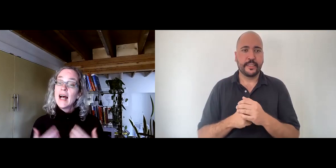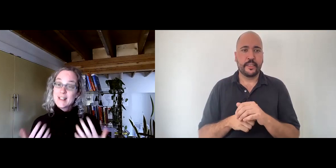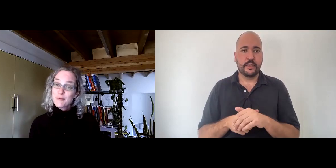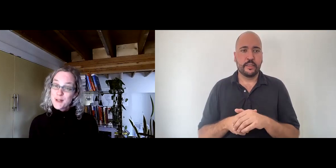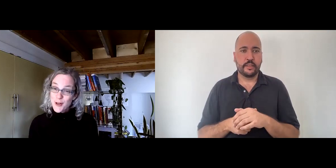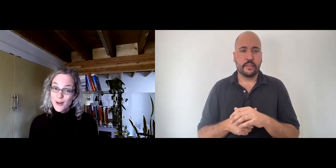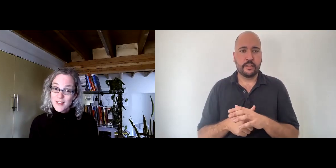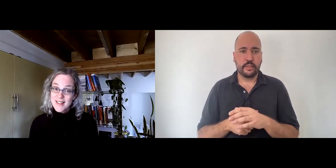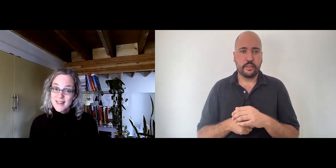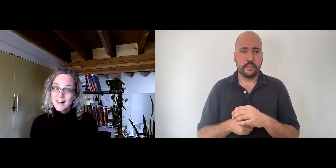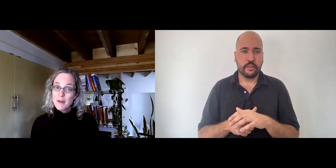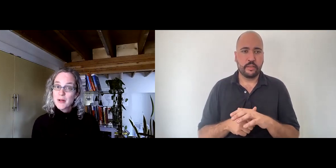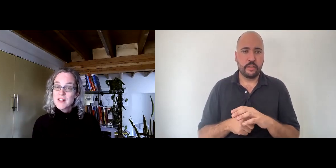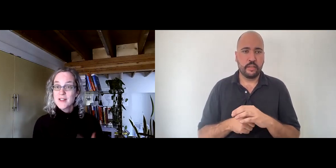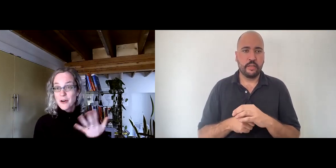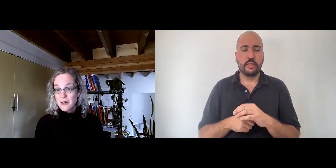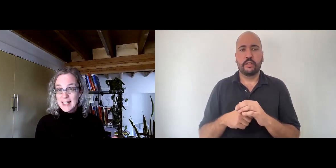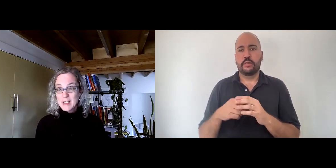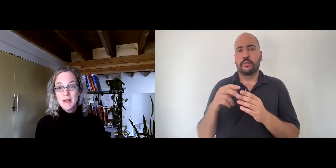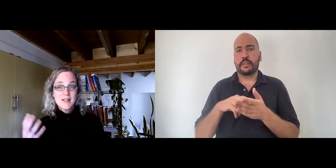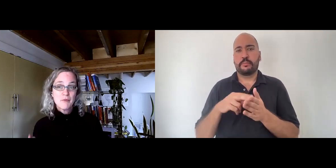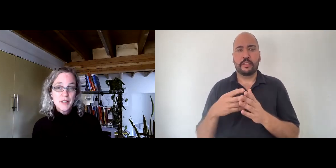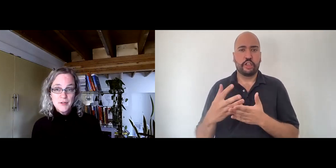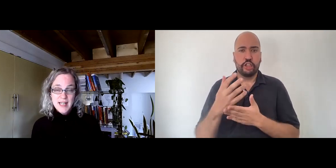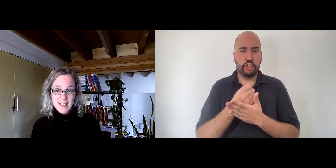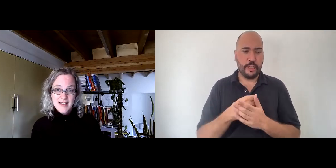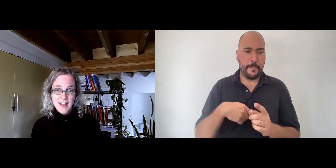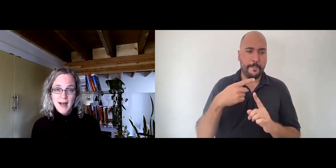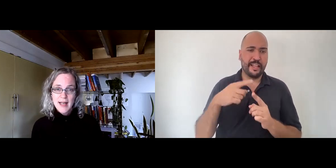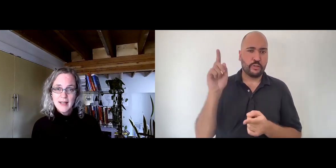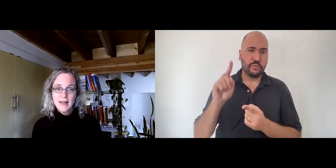As a result, the person's earnings, plus their reduced SSI,